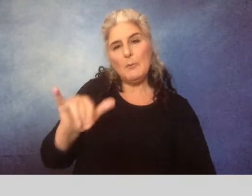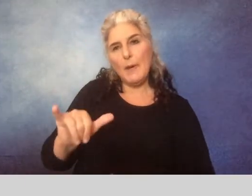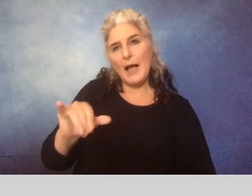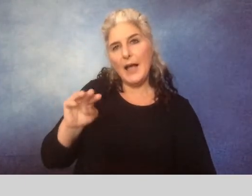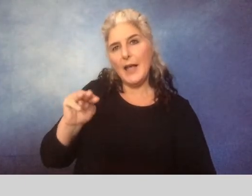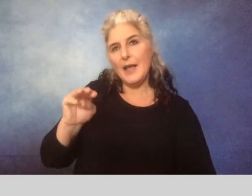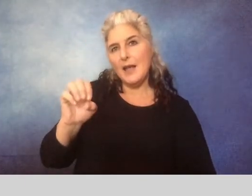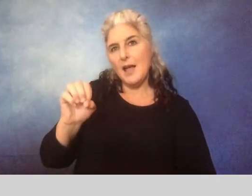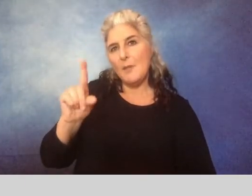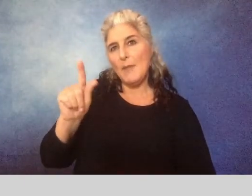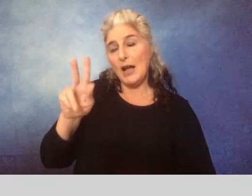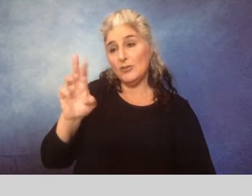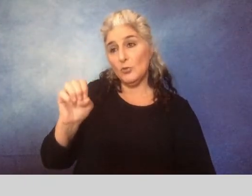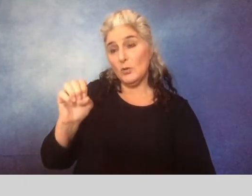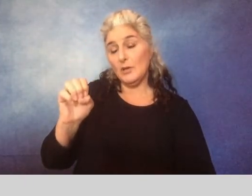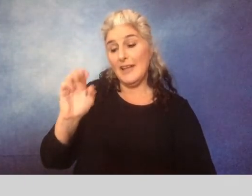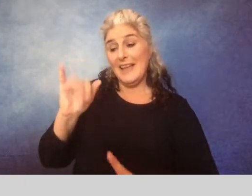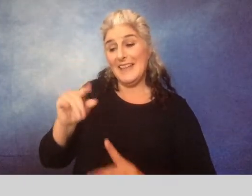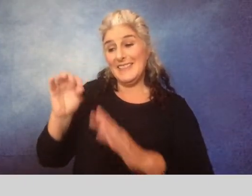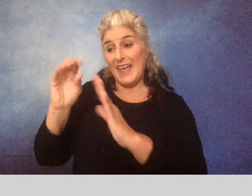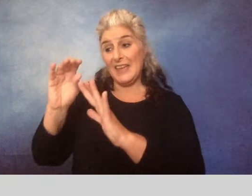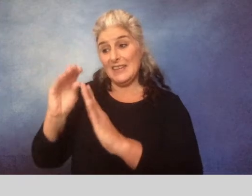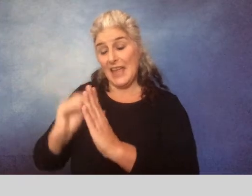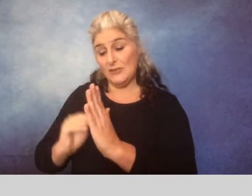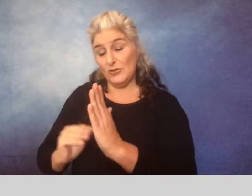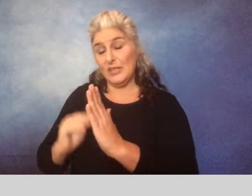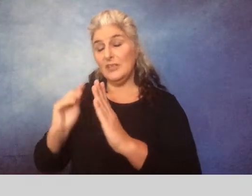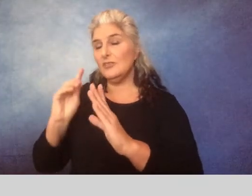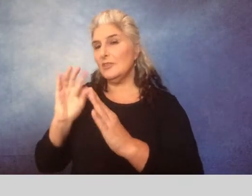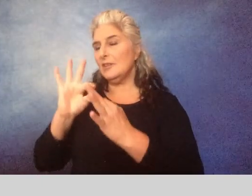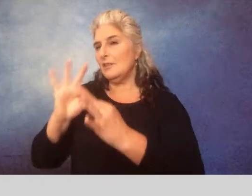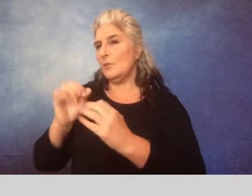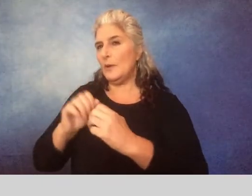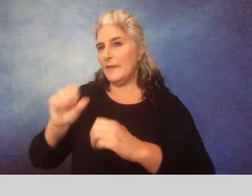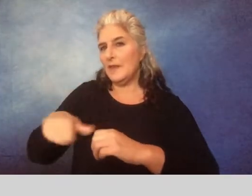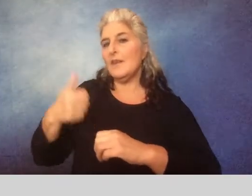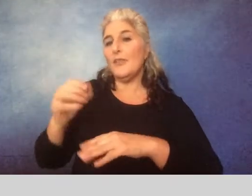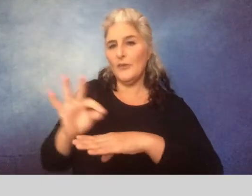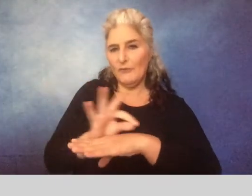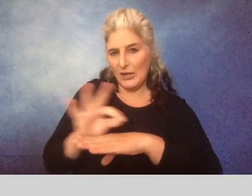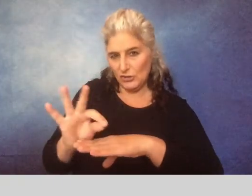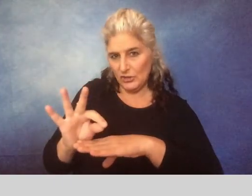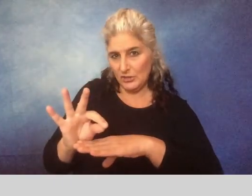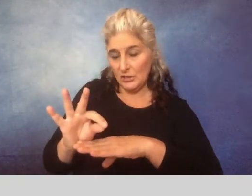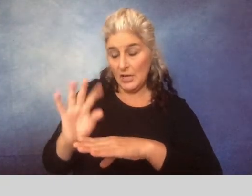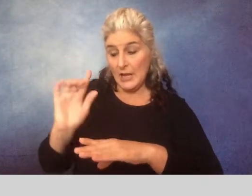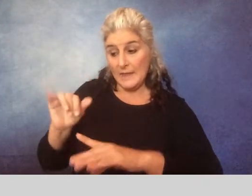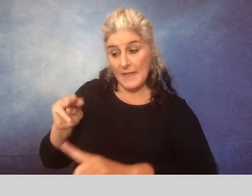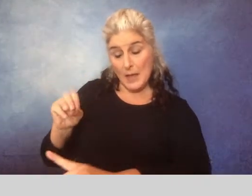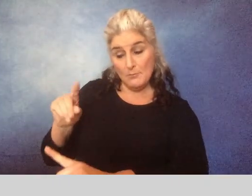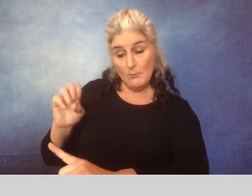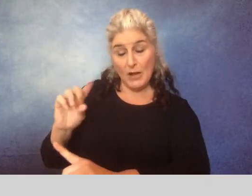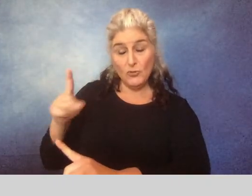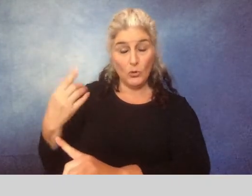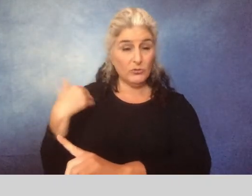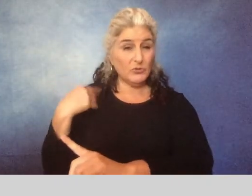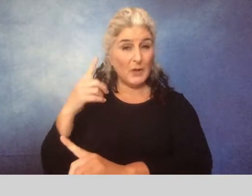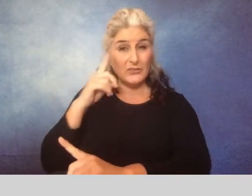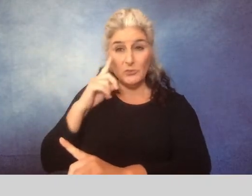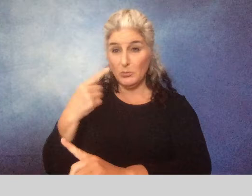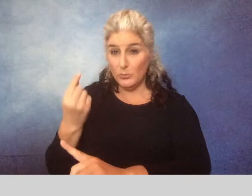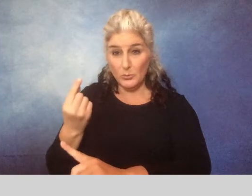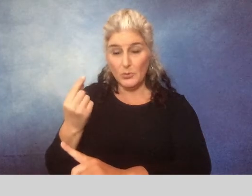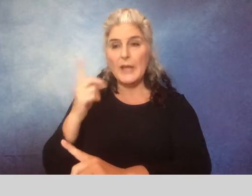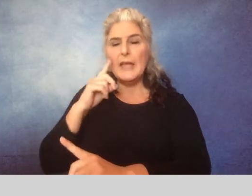So you're gonna use that annotation on a different function, and the only thing that module is responsible for is holding all of the things you want to export.